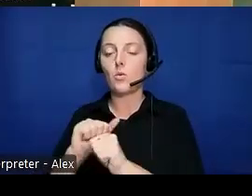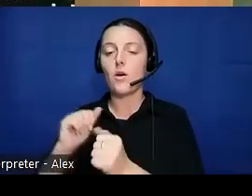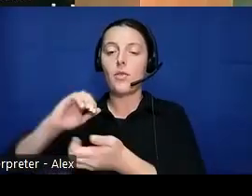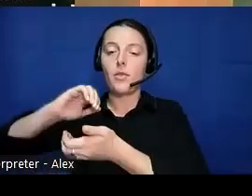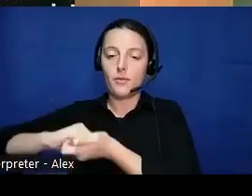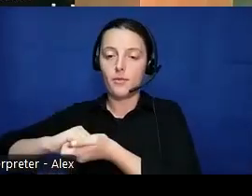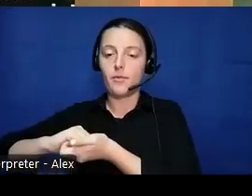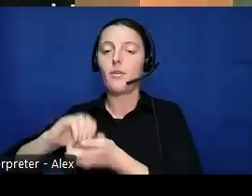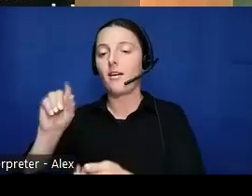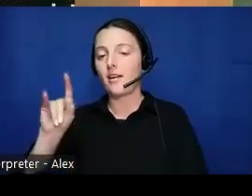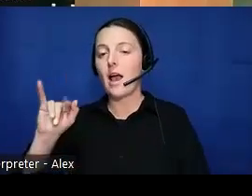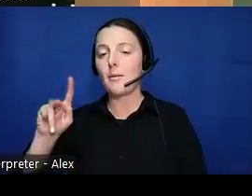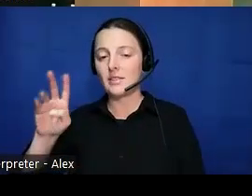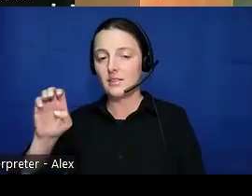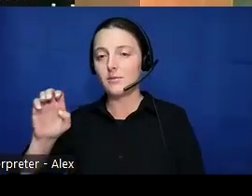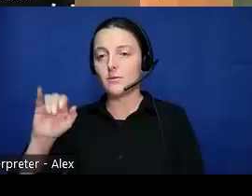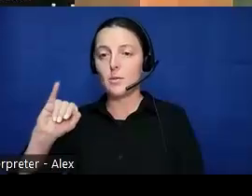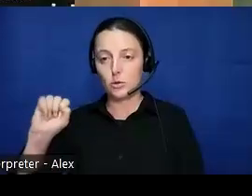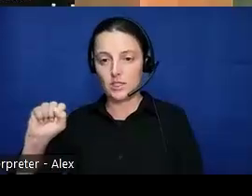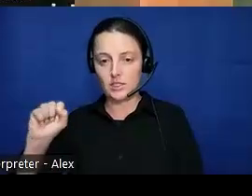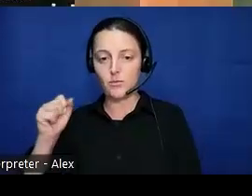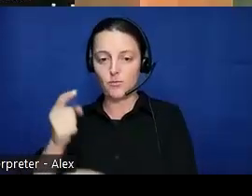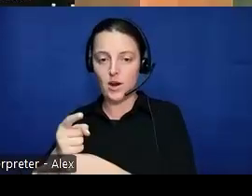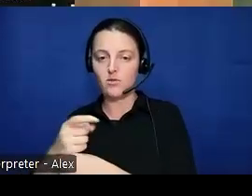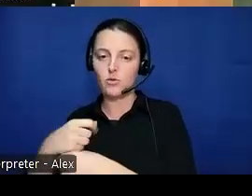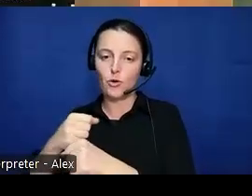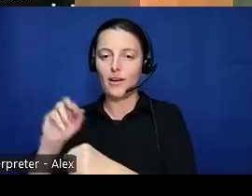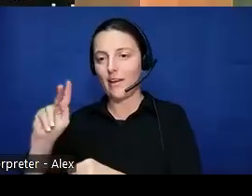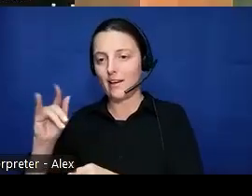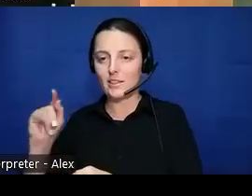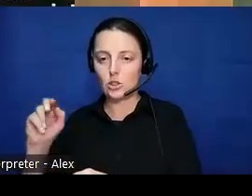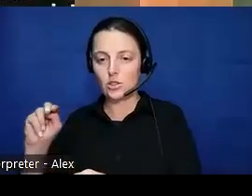we're talking about inflammation and depression what we're generally talking about is the innate